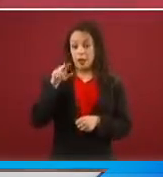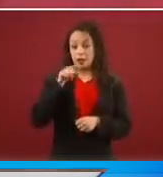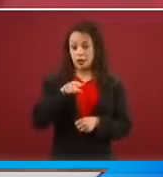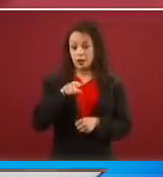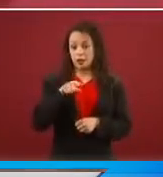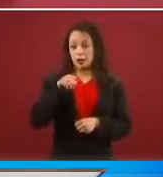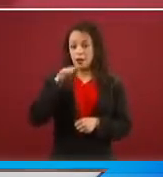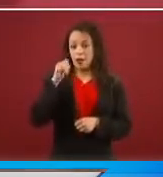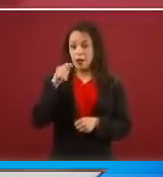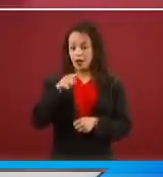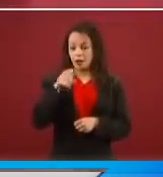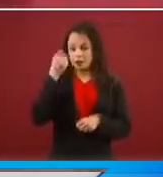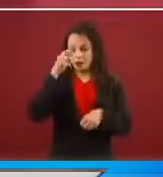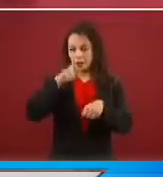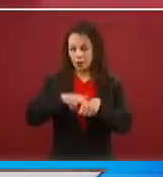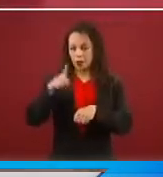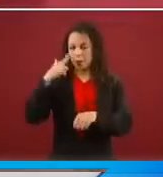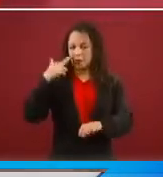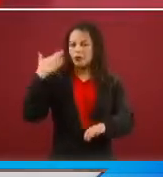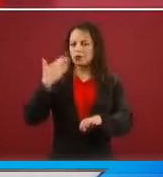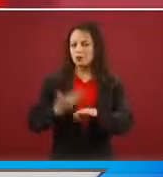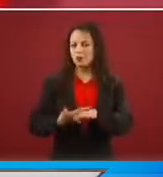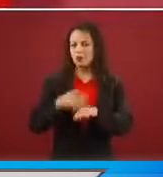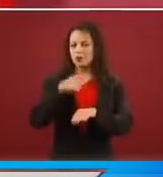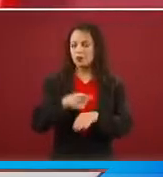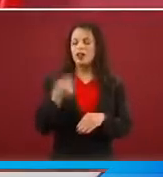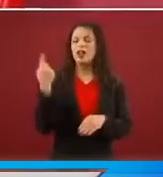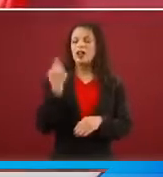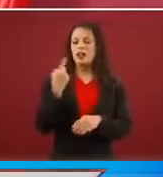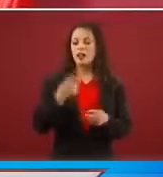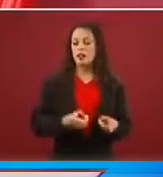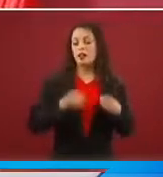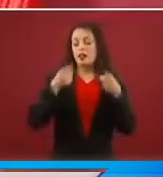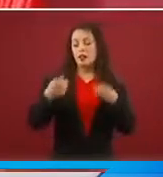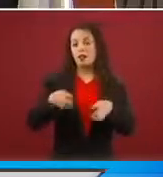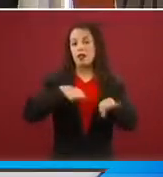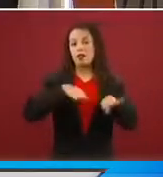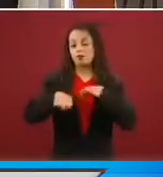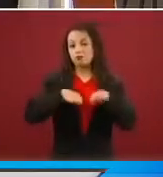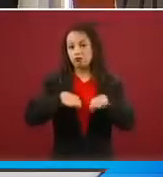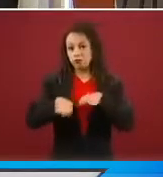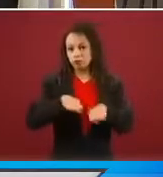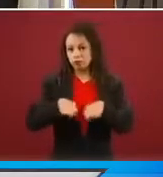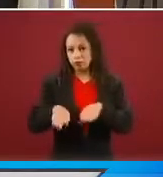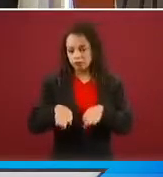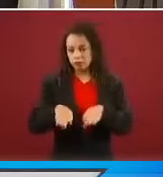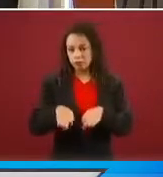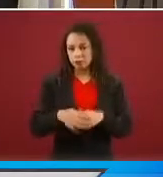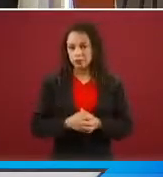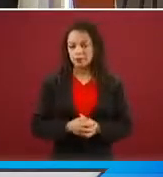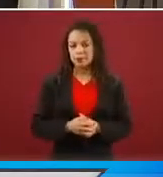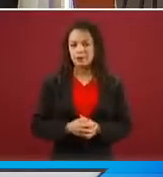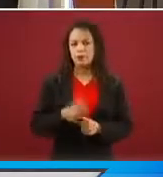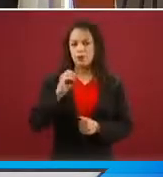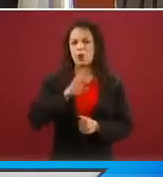that have the final destination of the United States have been substantially reduced thanks to the measures taken by the government of President Andres Manuel Lopez Obrador